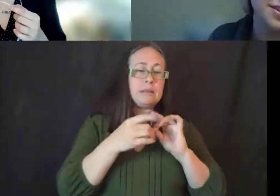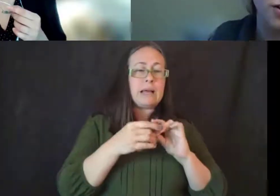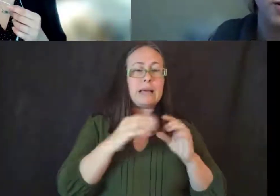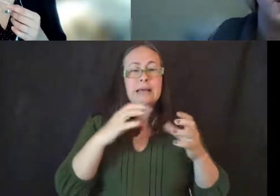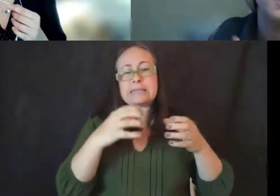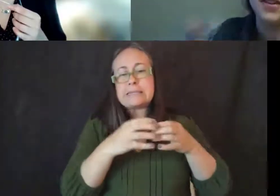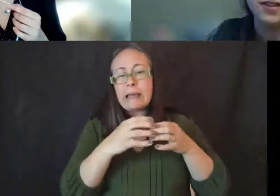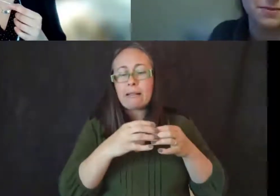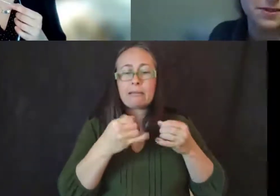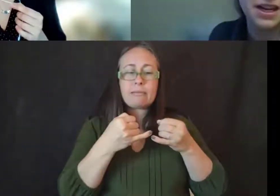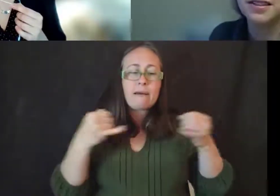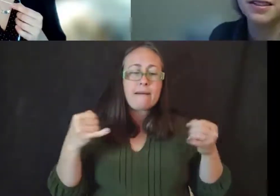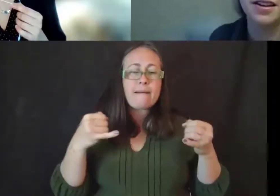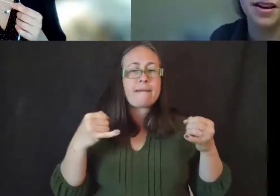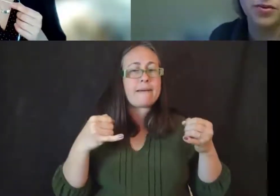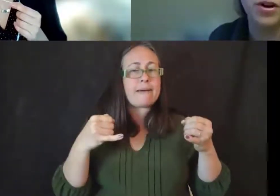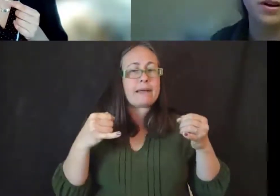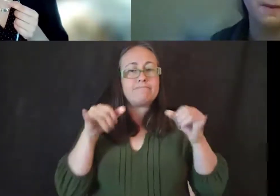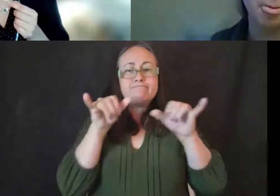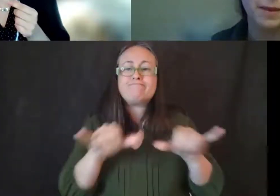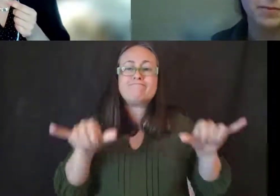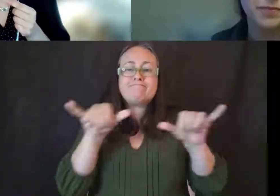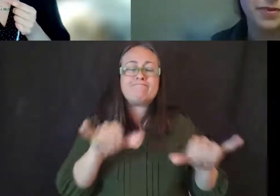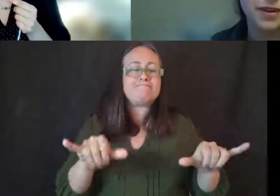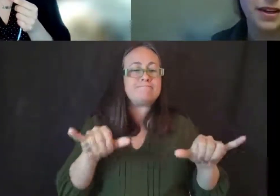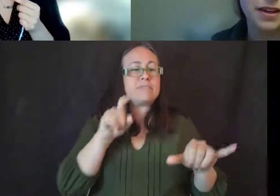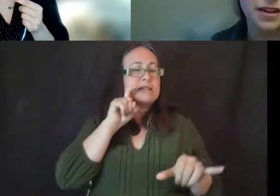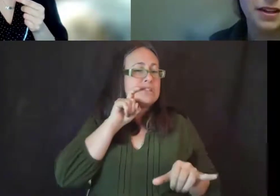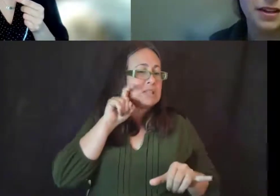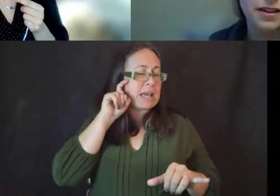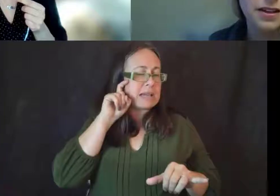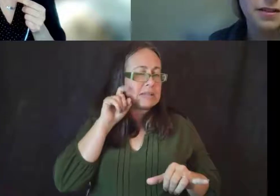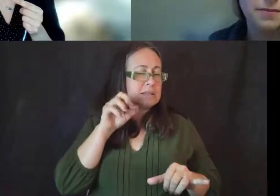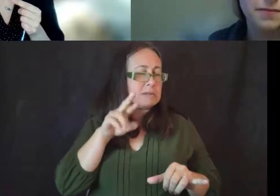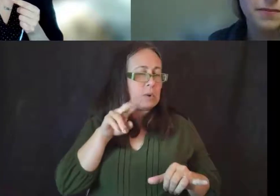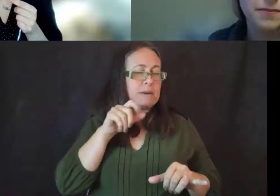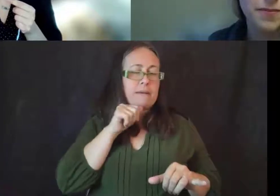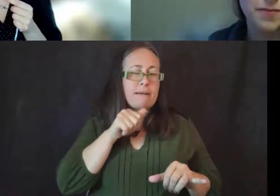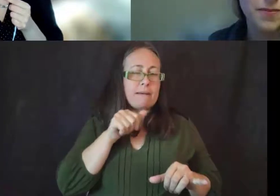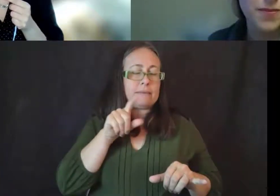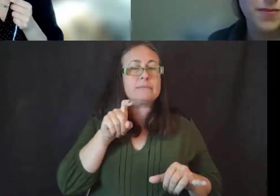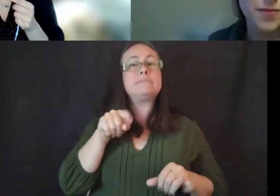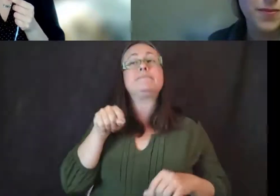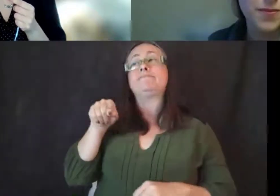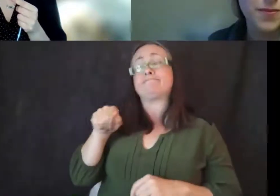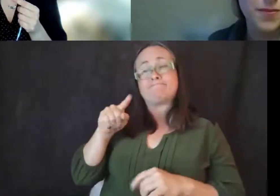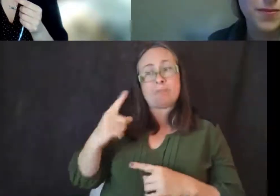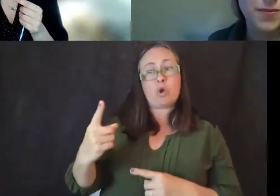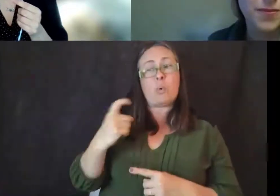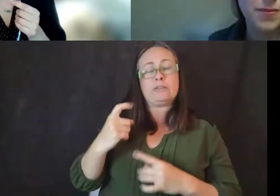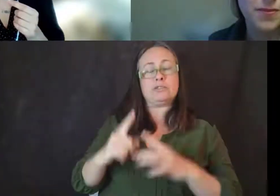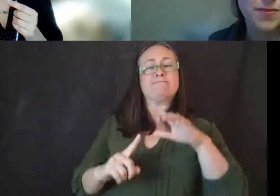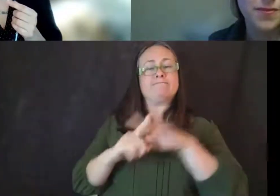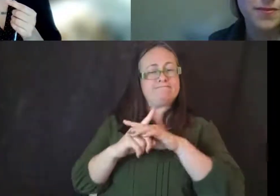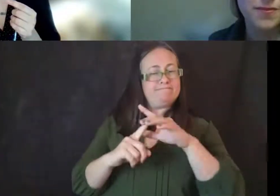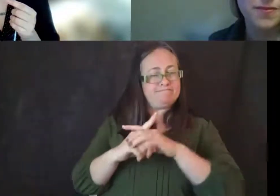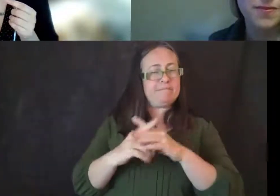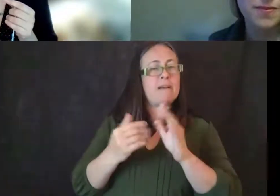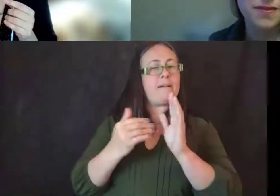is all of the same sex and whatnot? Patricia Valdez: Right, and this is a question now that comes up a lot, and I think you really …